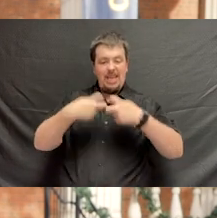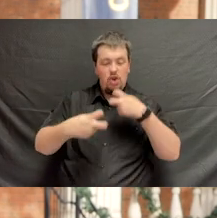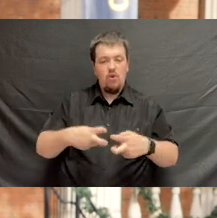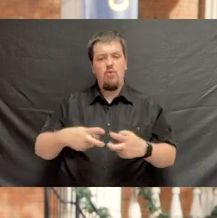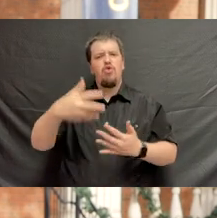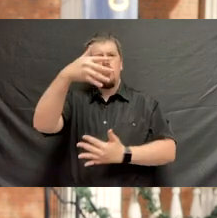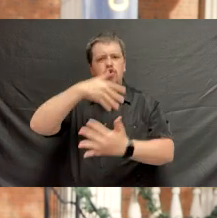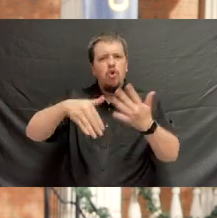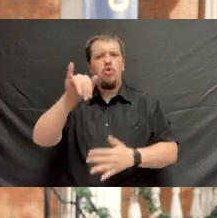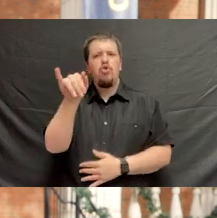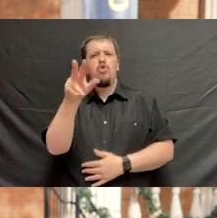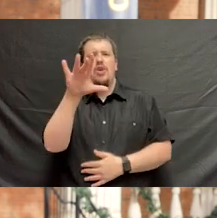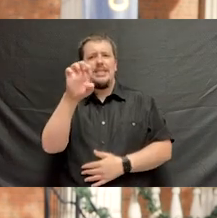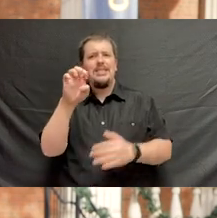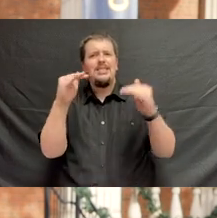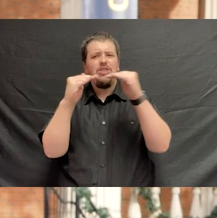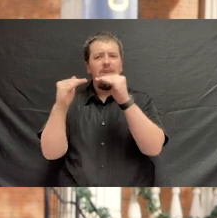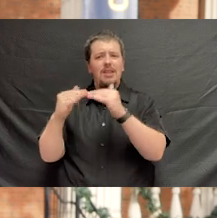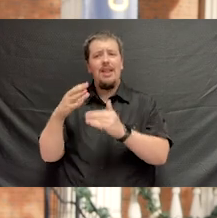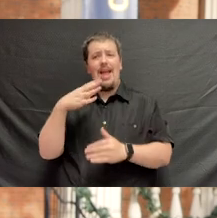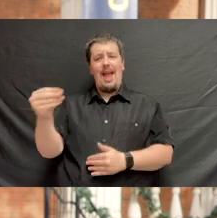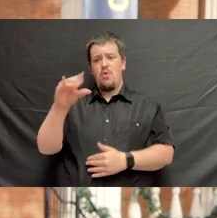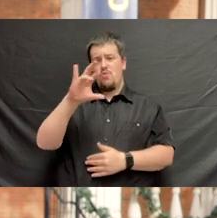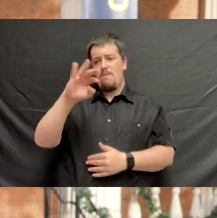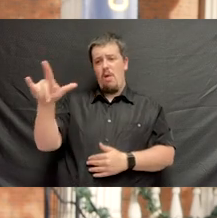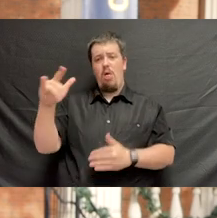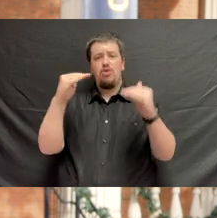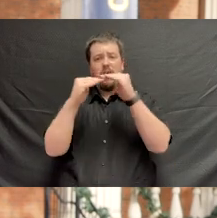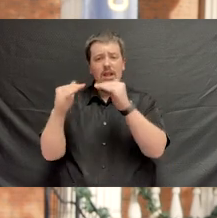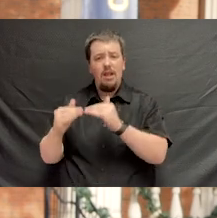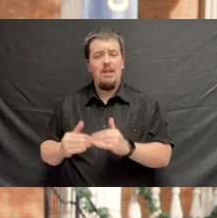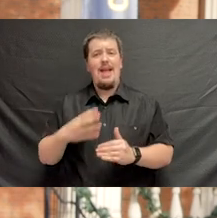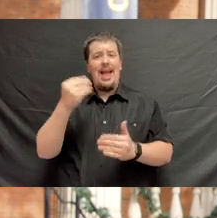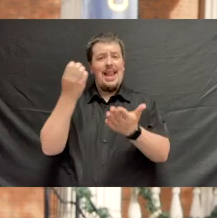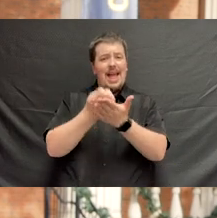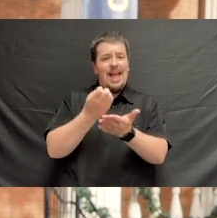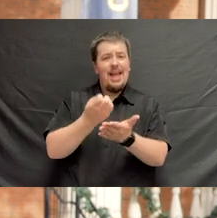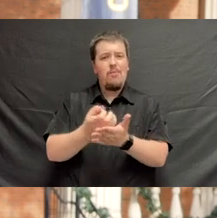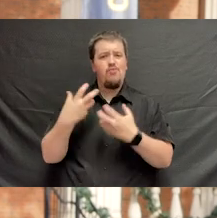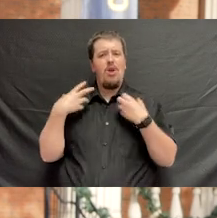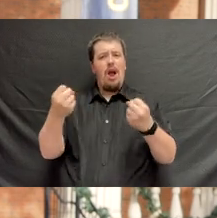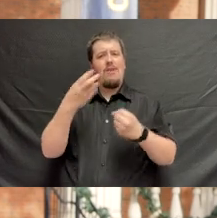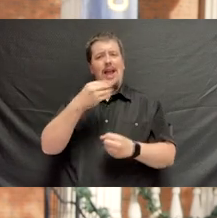social justice and criminal justice; economic recovery, and educational success.